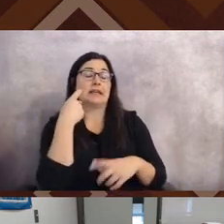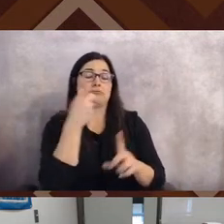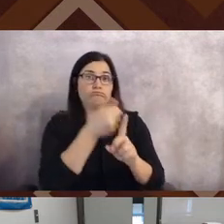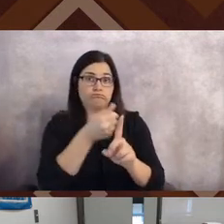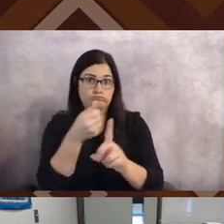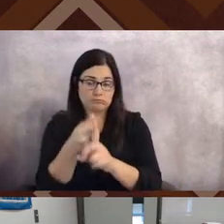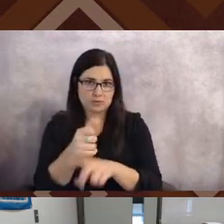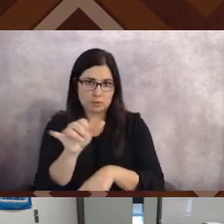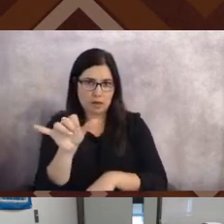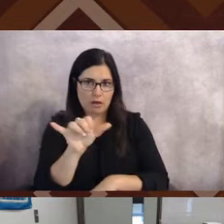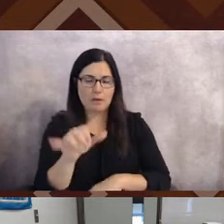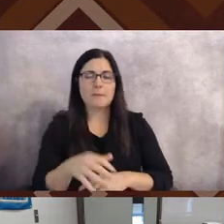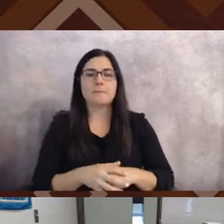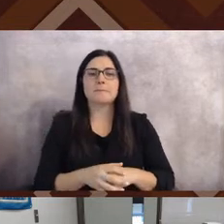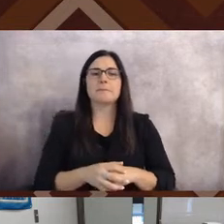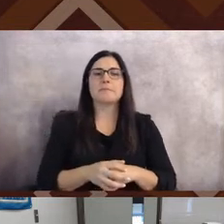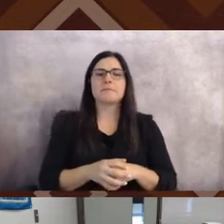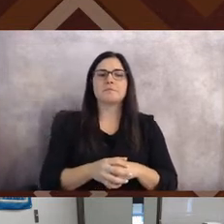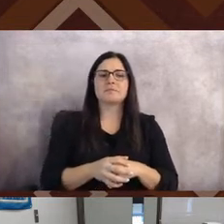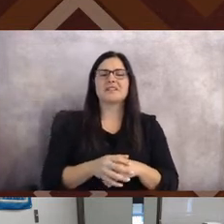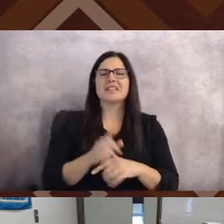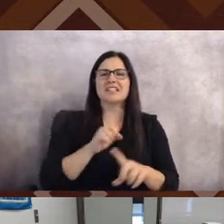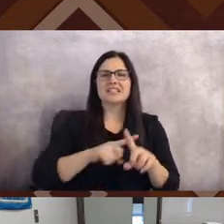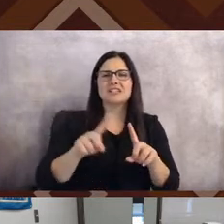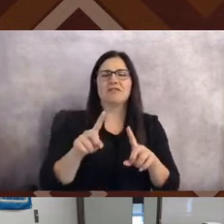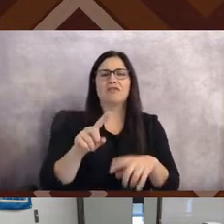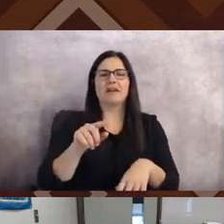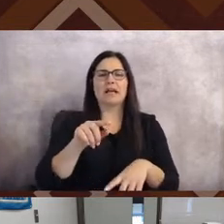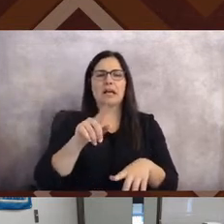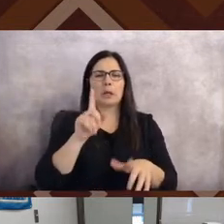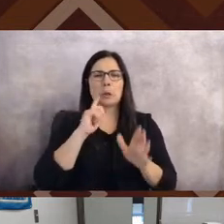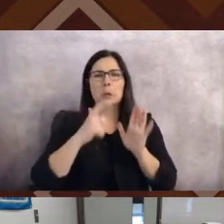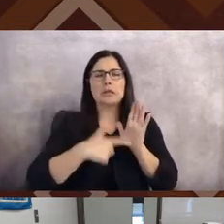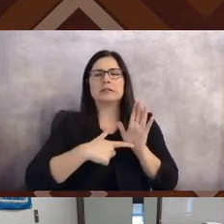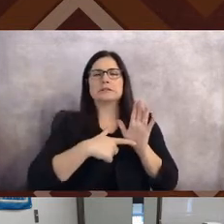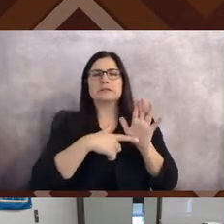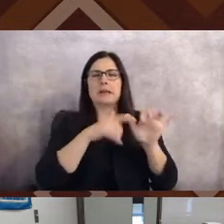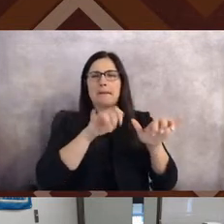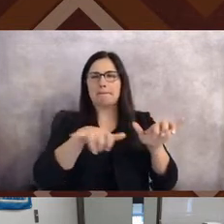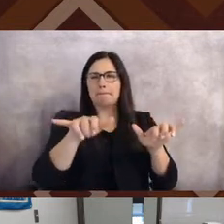And it seems that the came to me